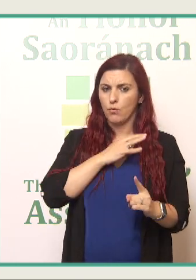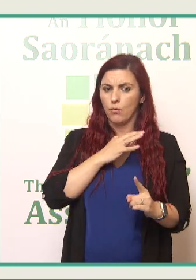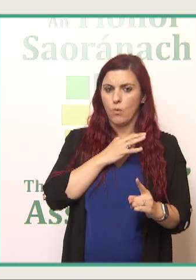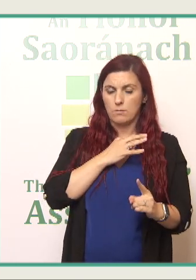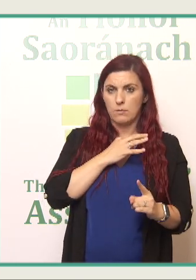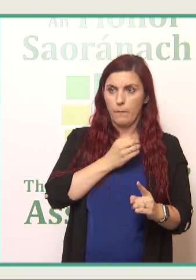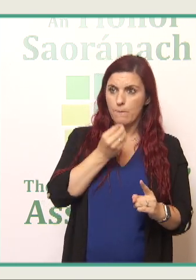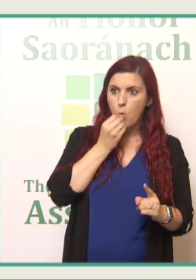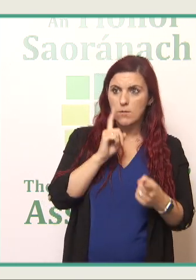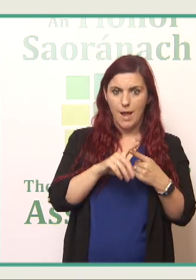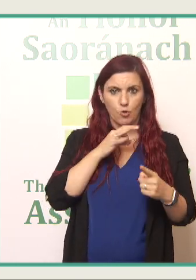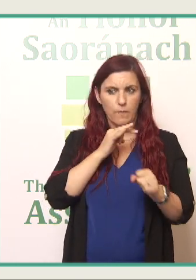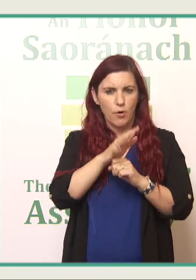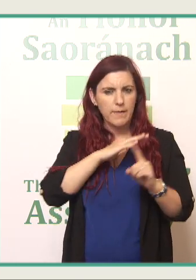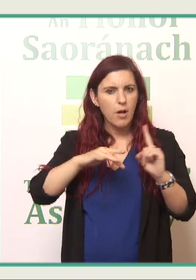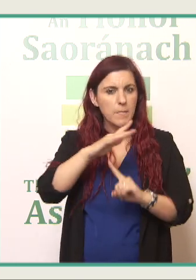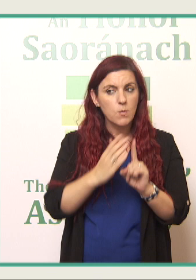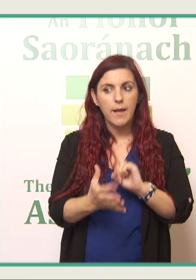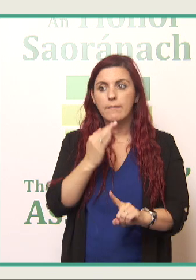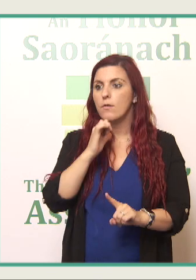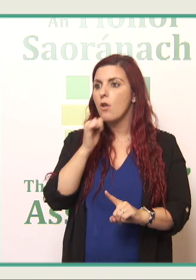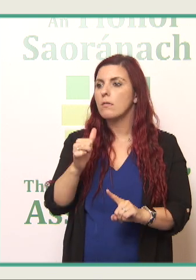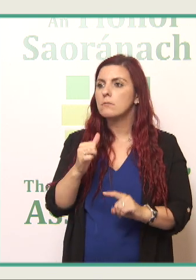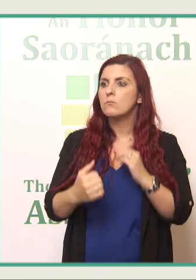environment if Farmers aren't producing good environmental outcomes I don't think they should